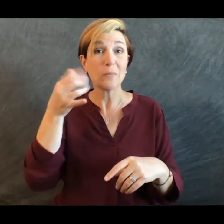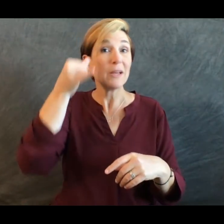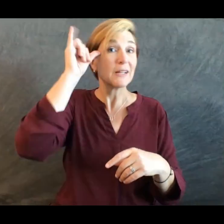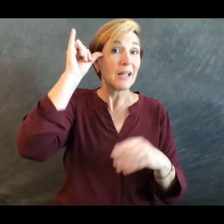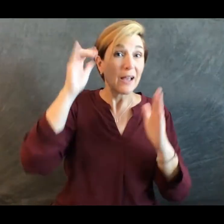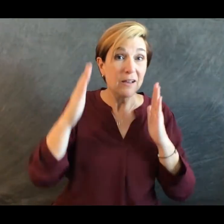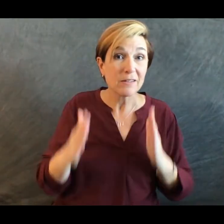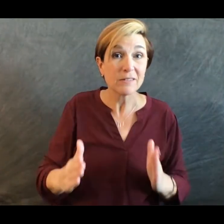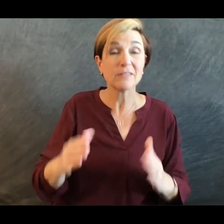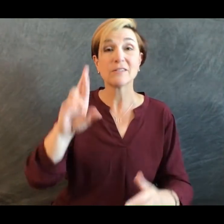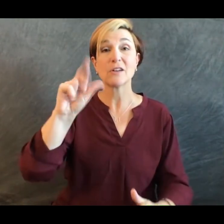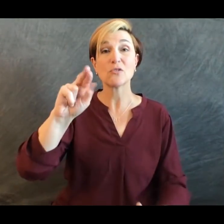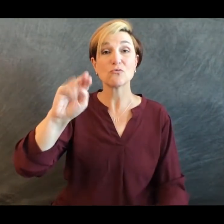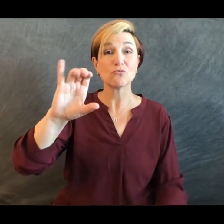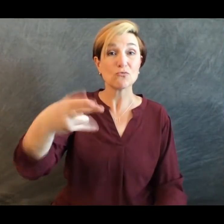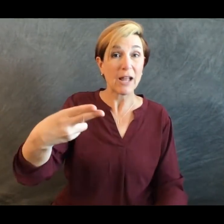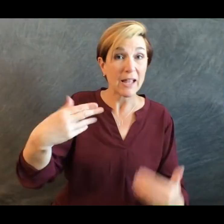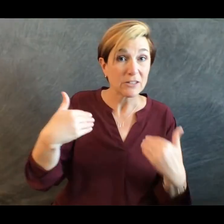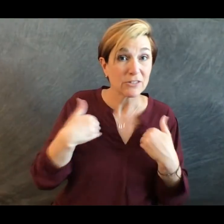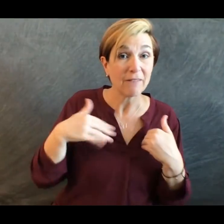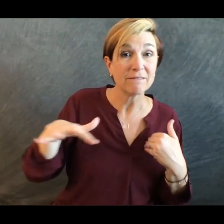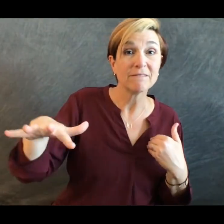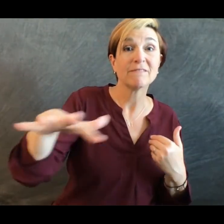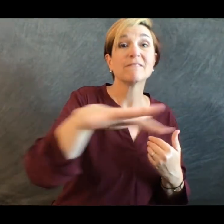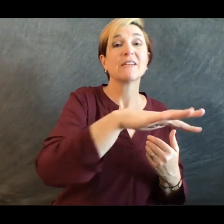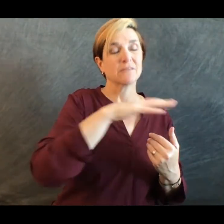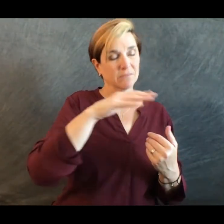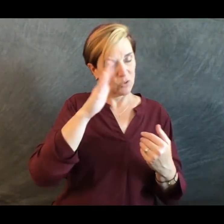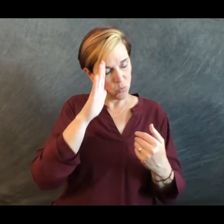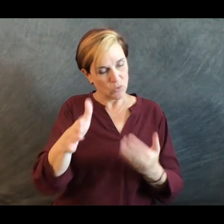all of the producers we're going to take care of them we're working with them